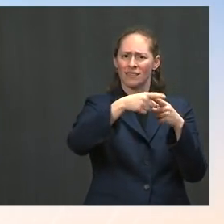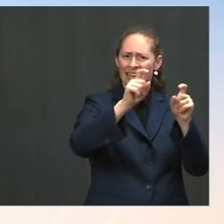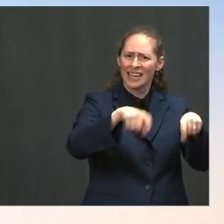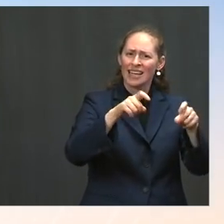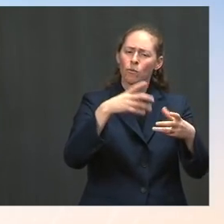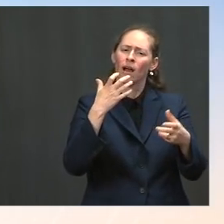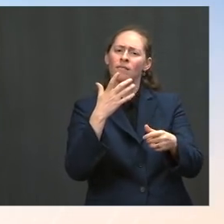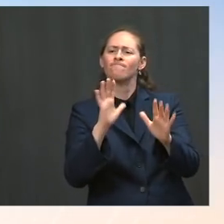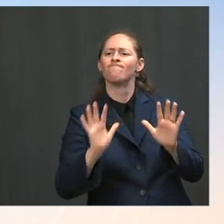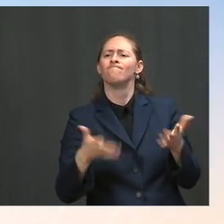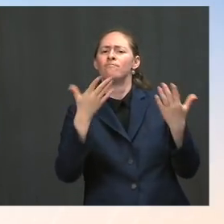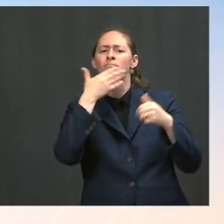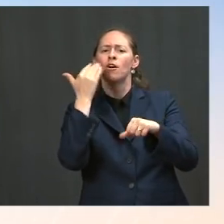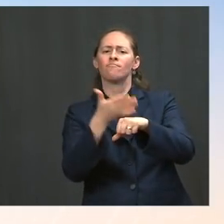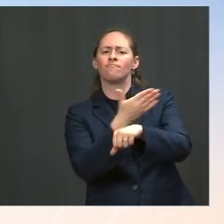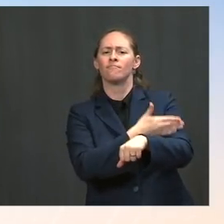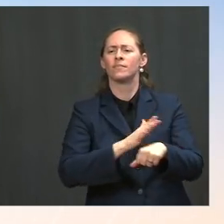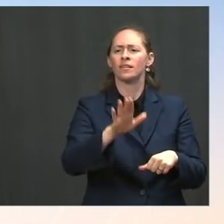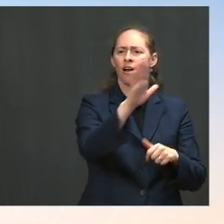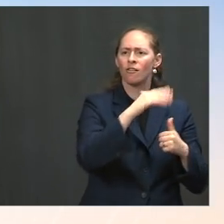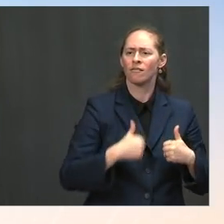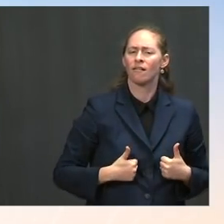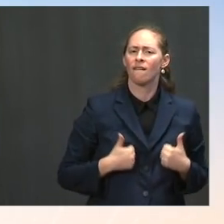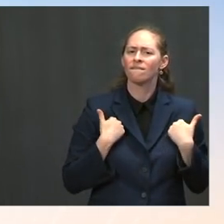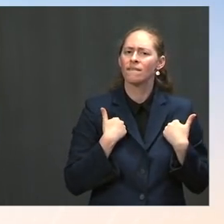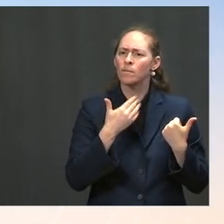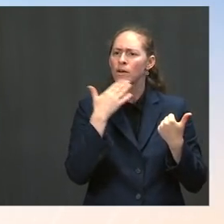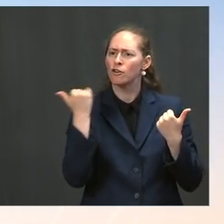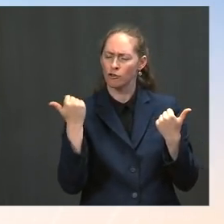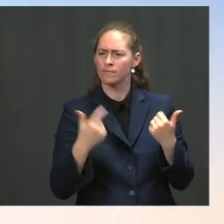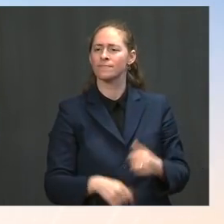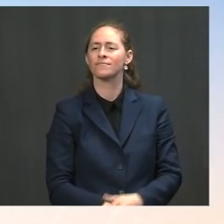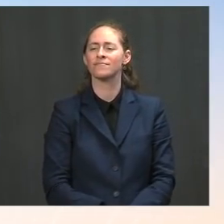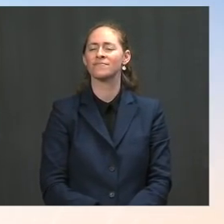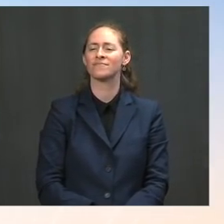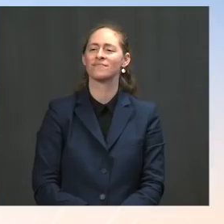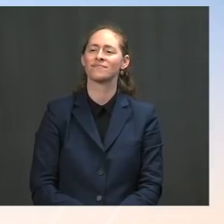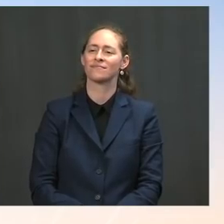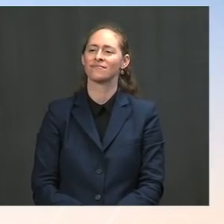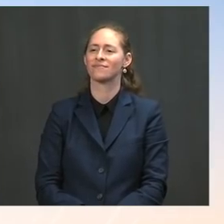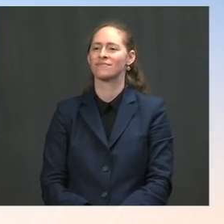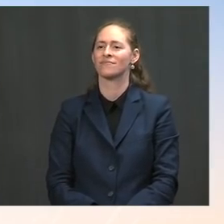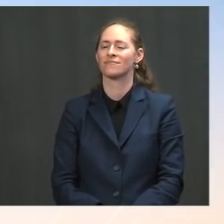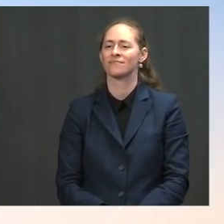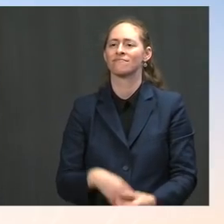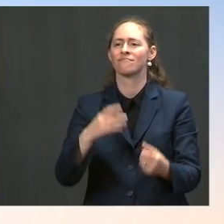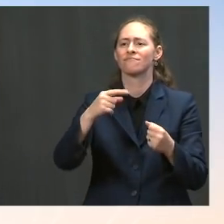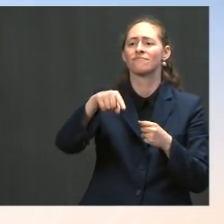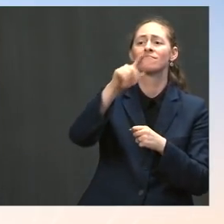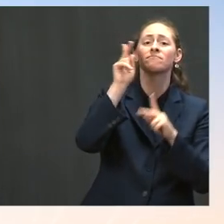less time wasted in traffic; ensuring every American, including in underserved rural areas, get access to broadband. I'd also remind all of you